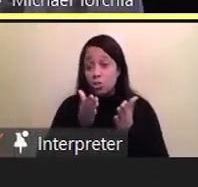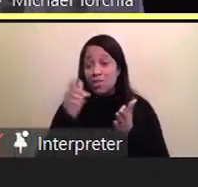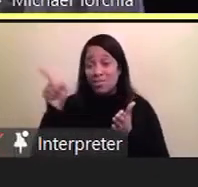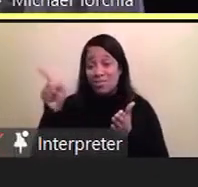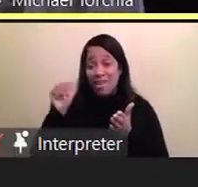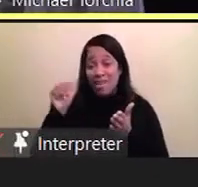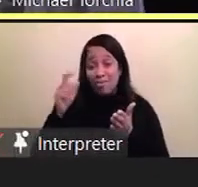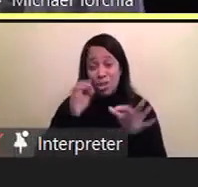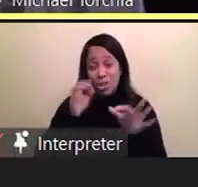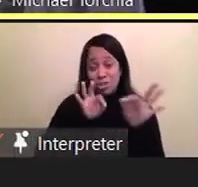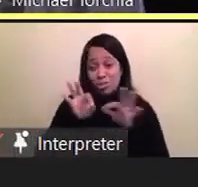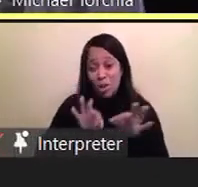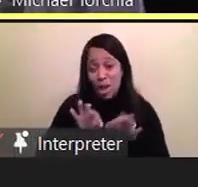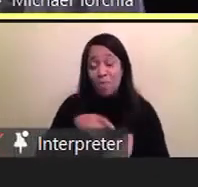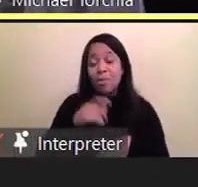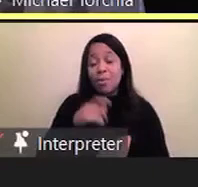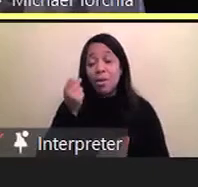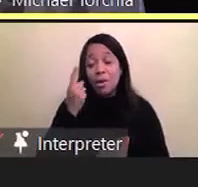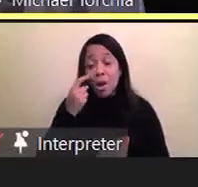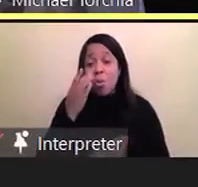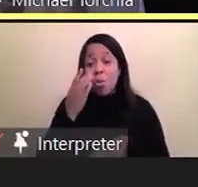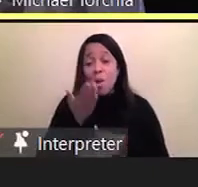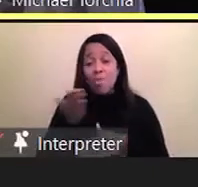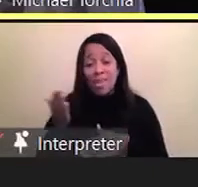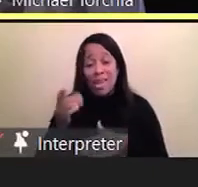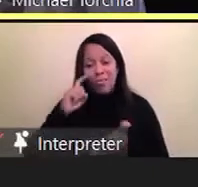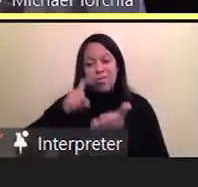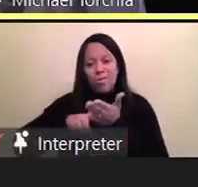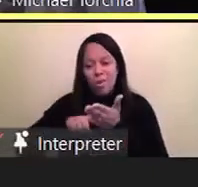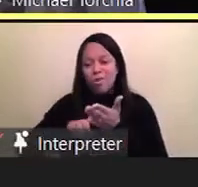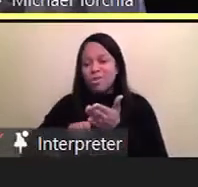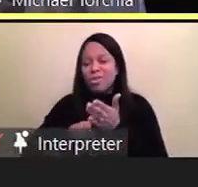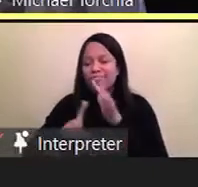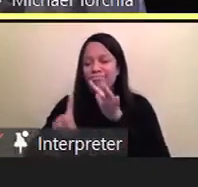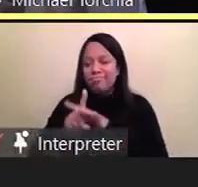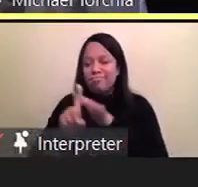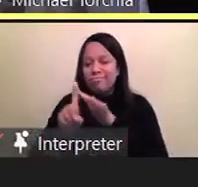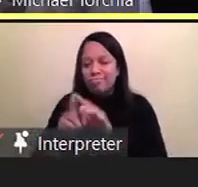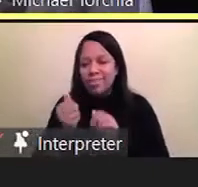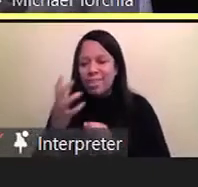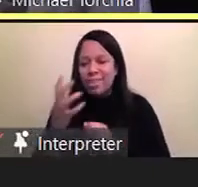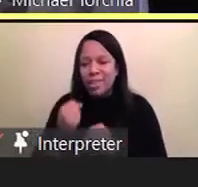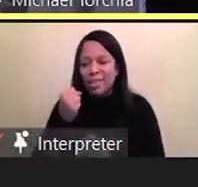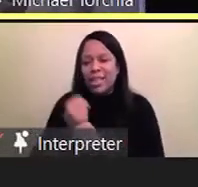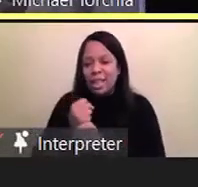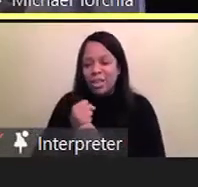One of the things we're seeing that's been happening for many years now are attorneys and law firms